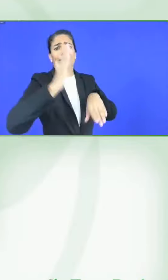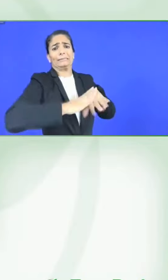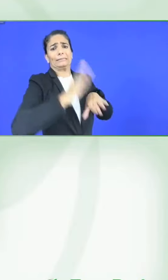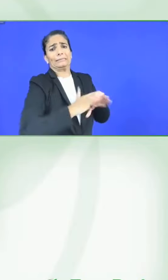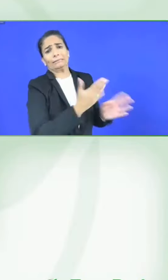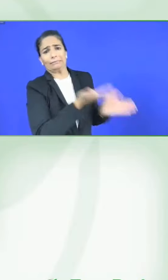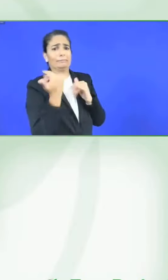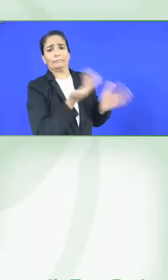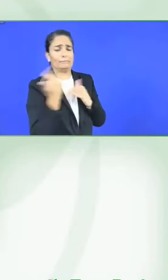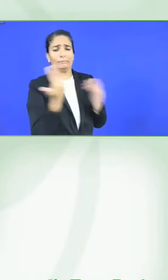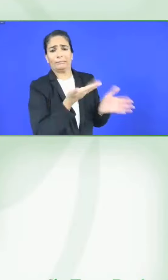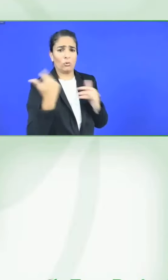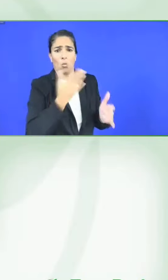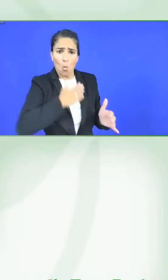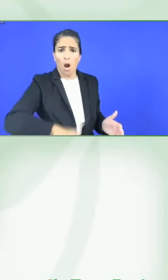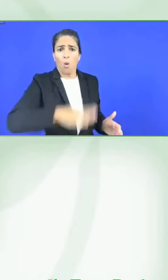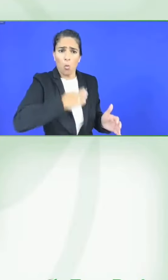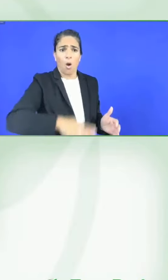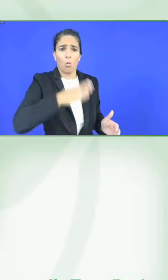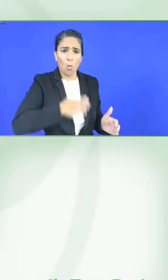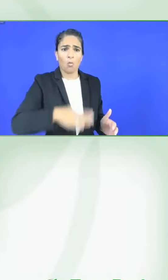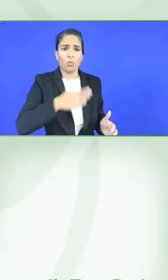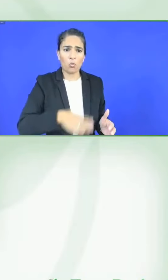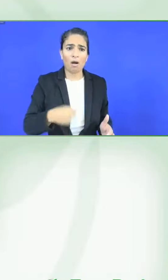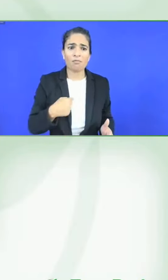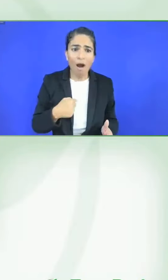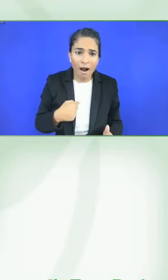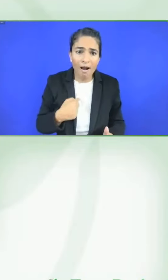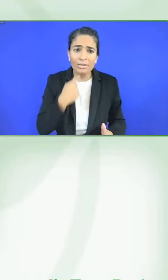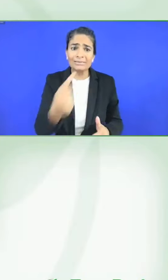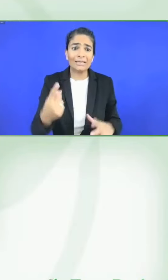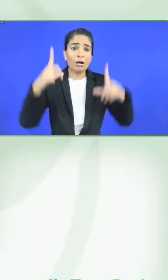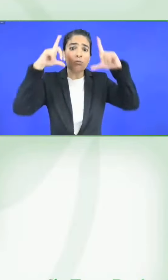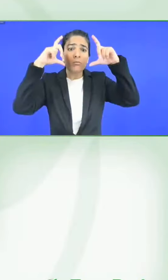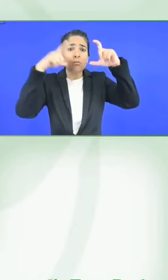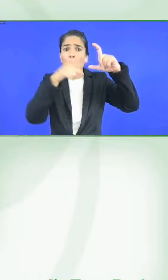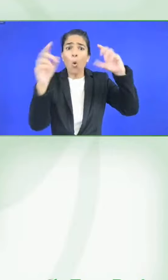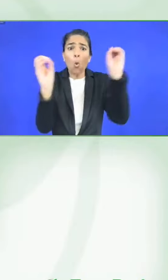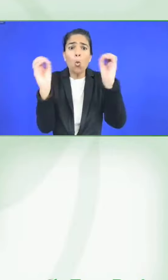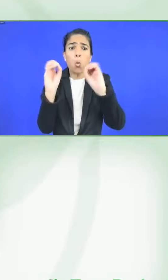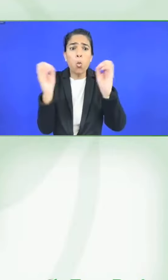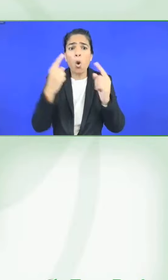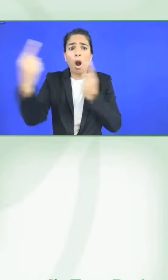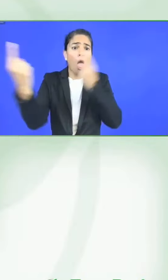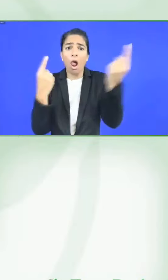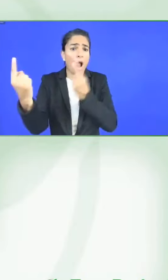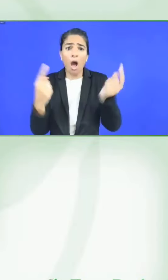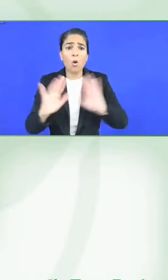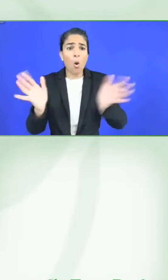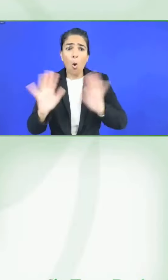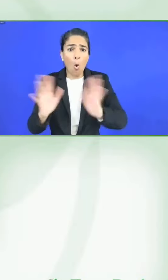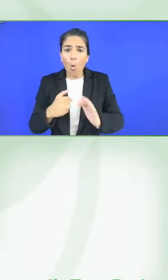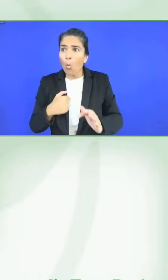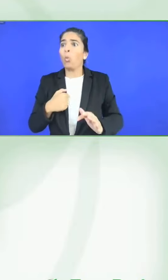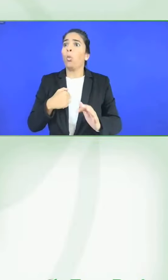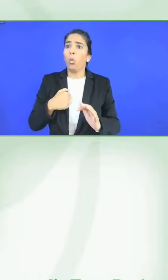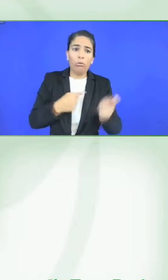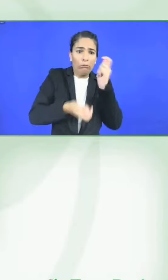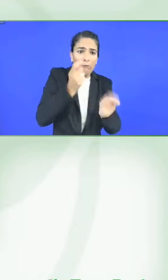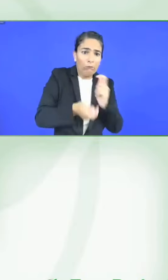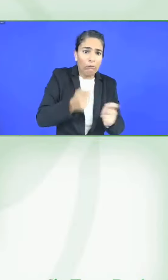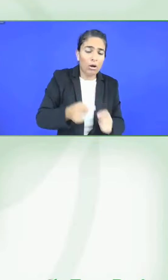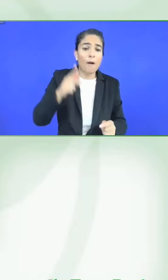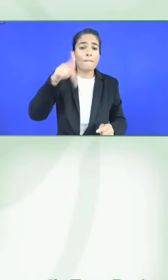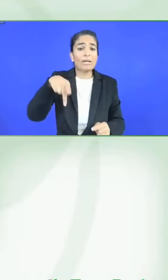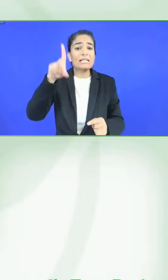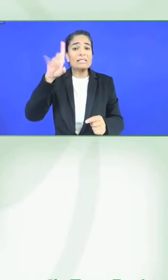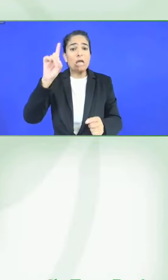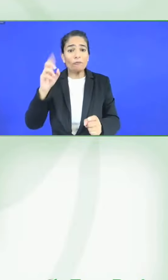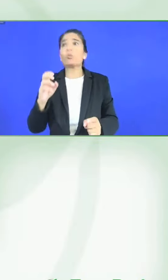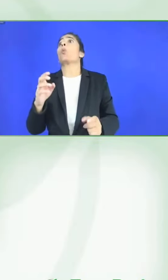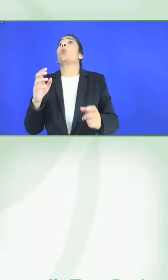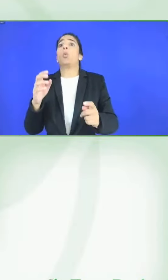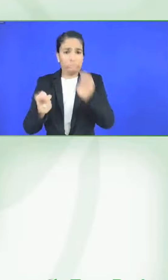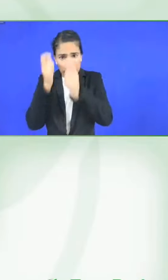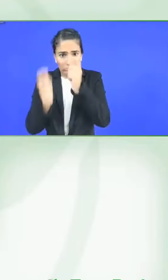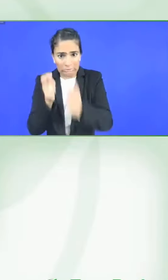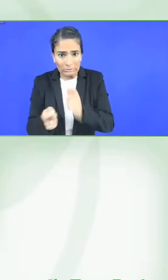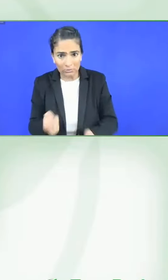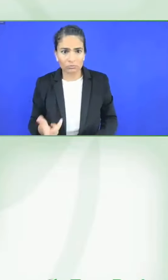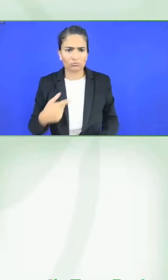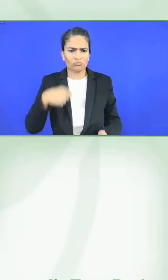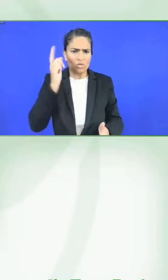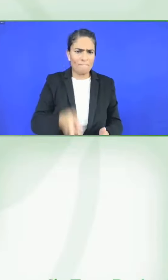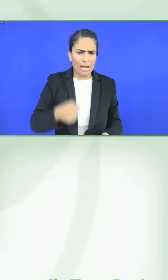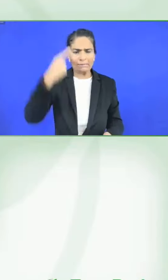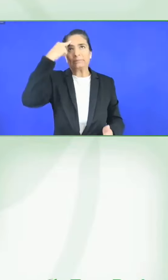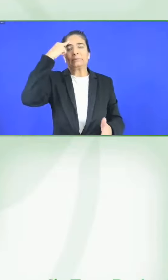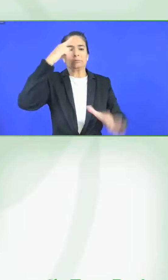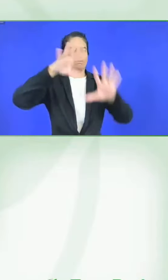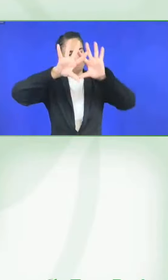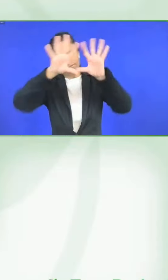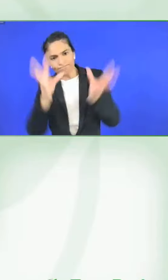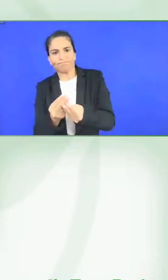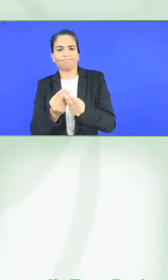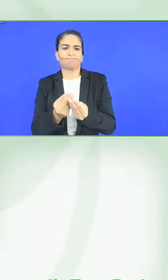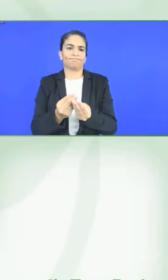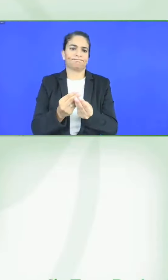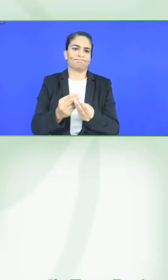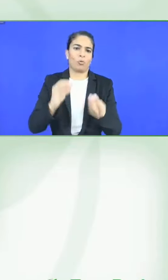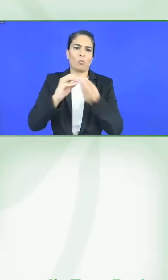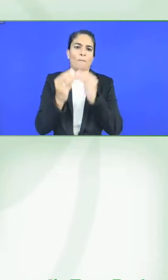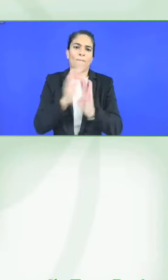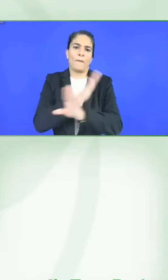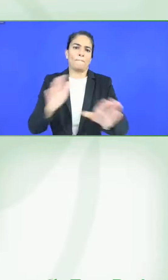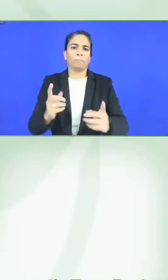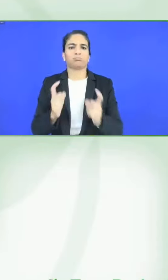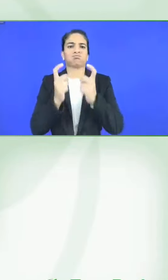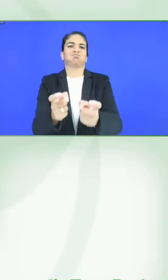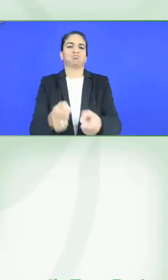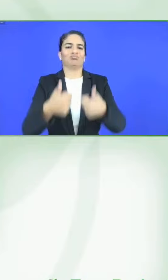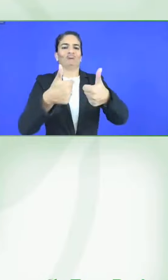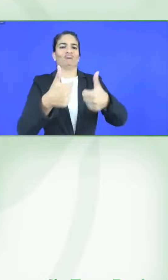computer and then it is set up exactly the way that person needs to use it.